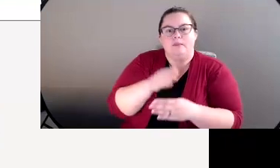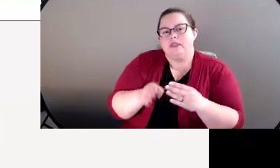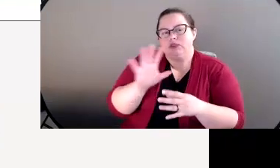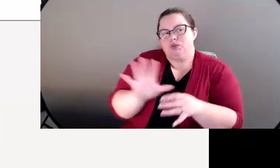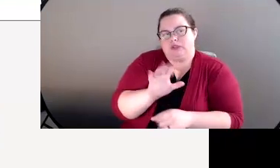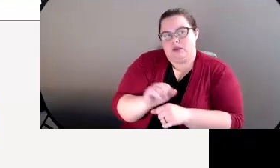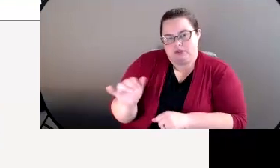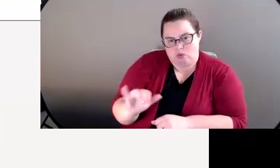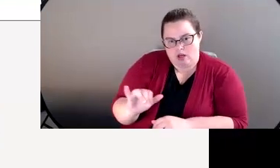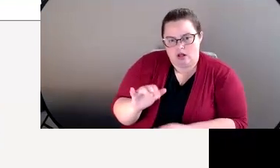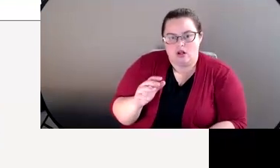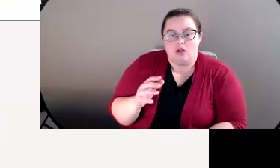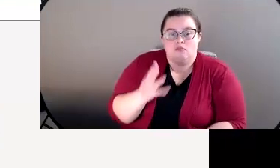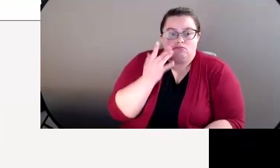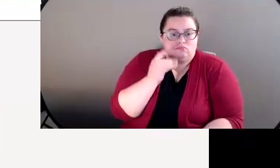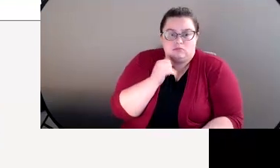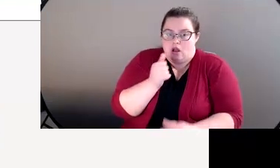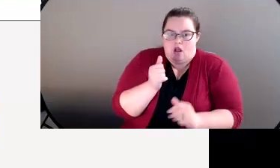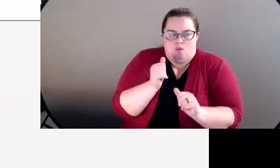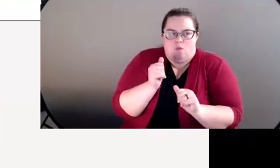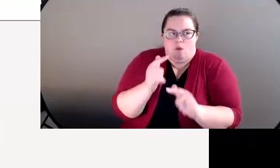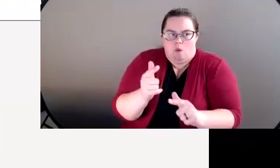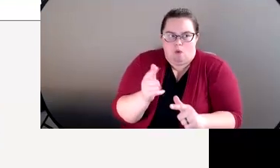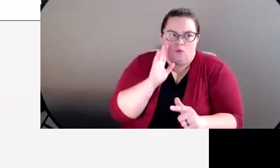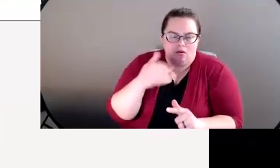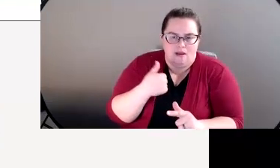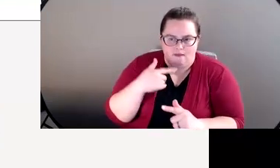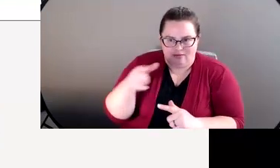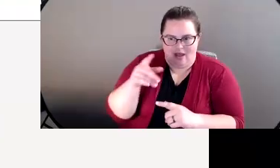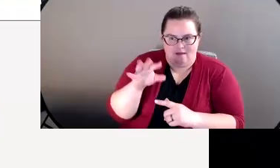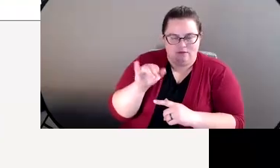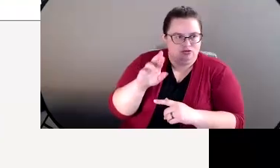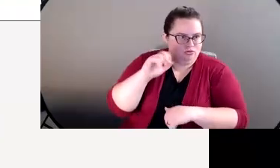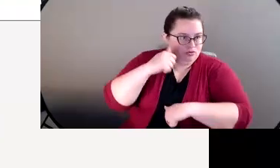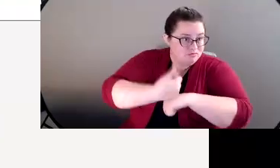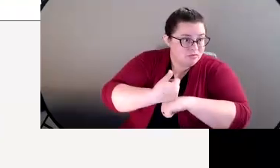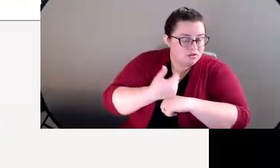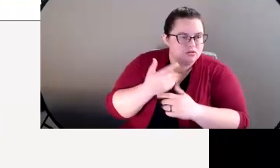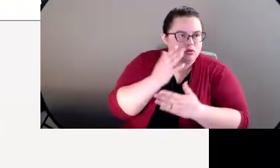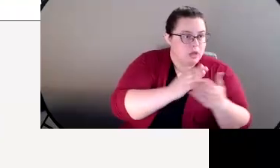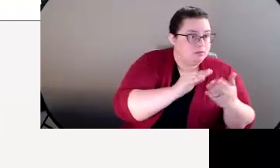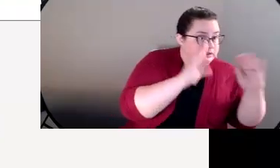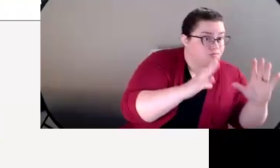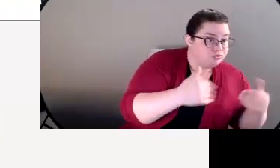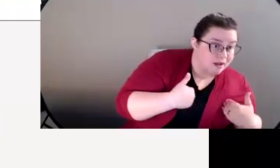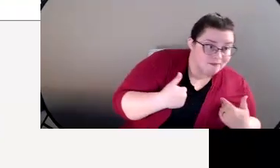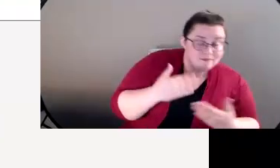because not everyone is going to have this feature enabled. And so they may be a bit confused when they come into your class